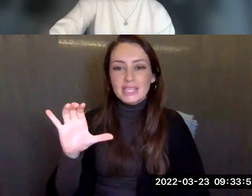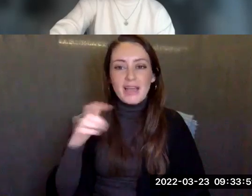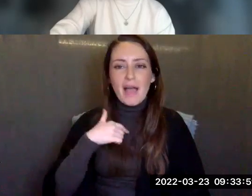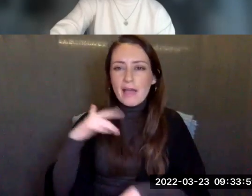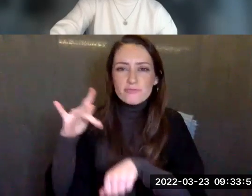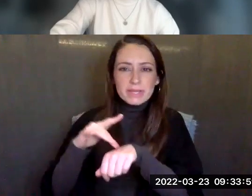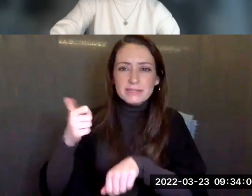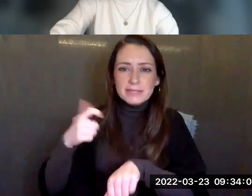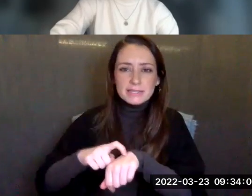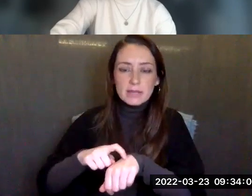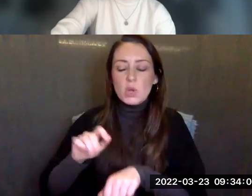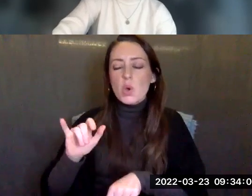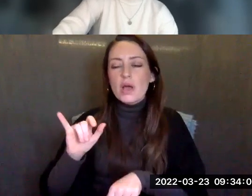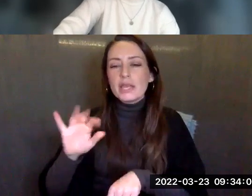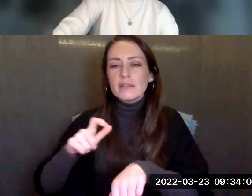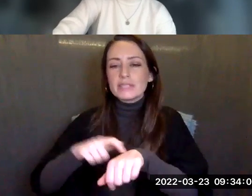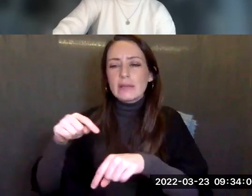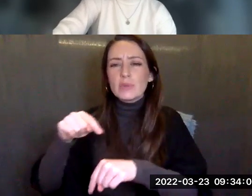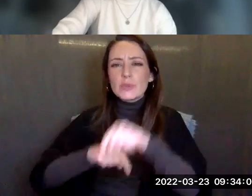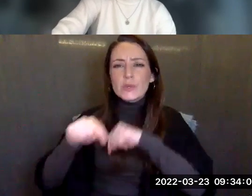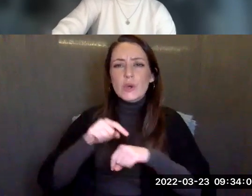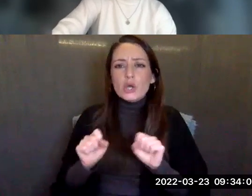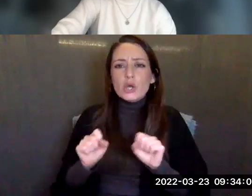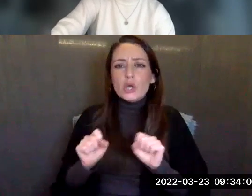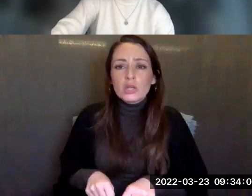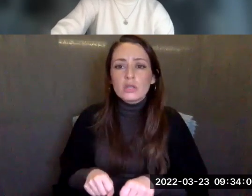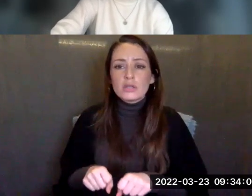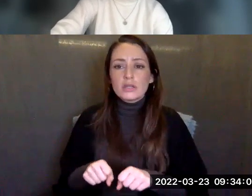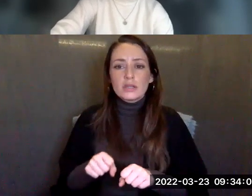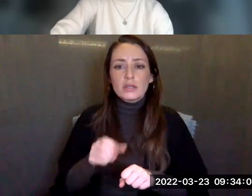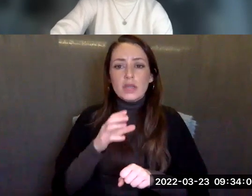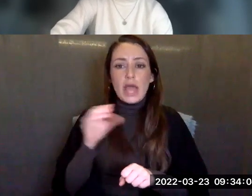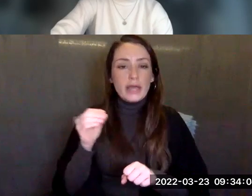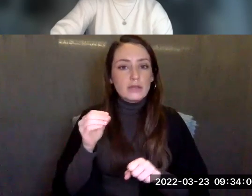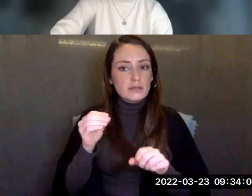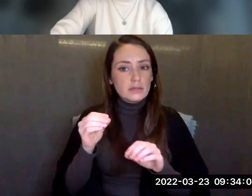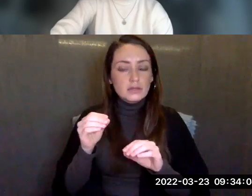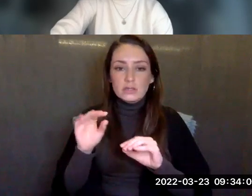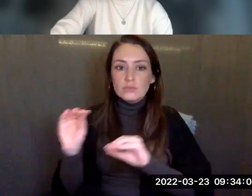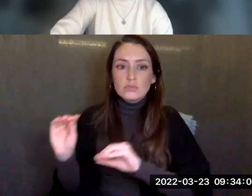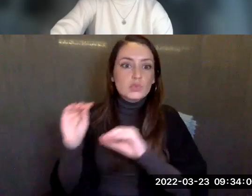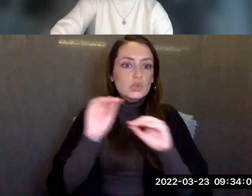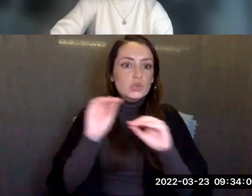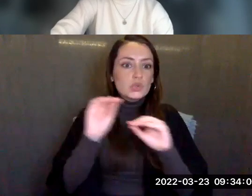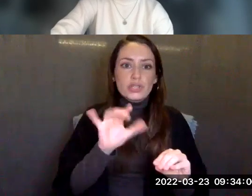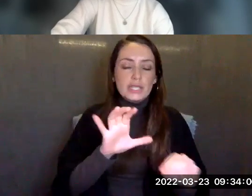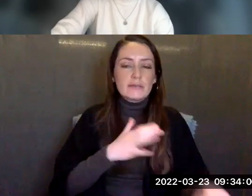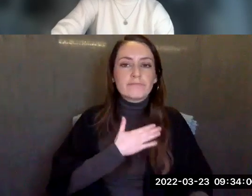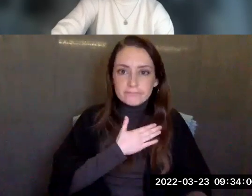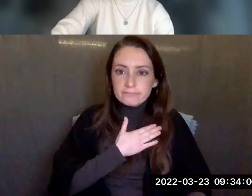If I could turn back time, finish my undergrad and go get beaten out for my first job, I would move to New York City and hustle, and just go through that.